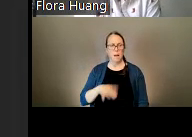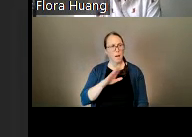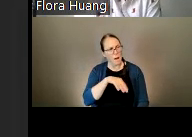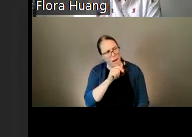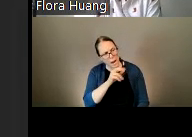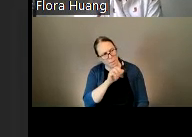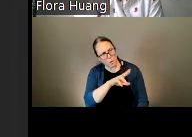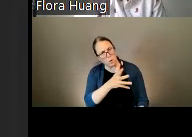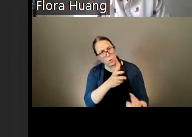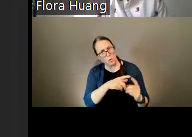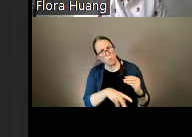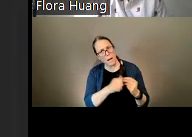that you wanted to add or edit?